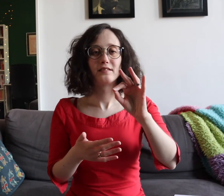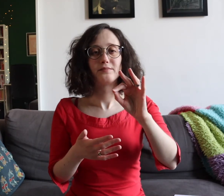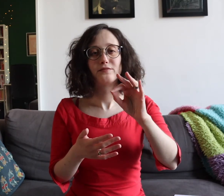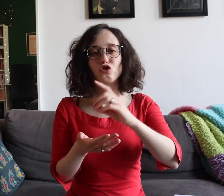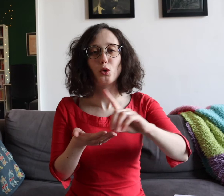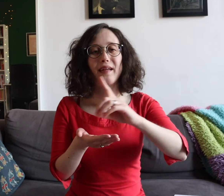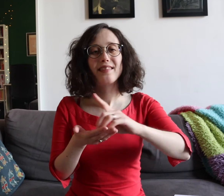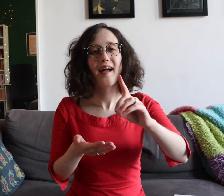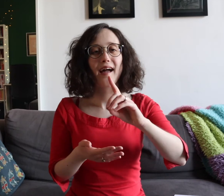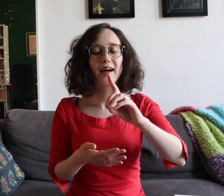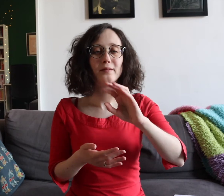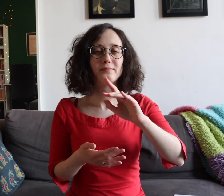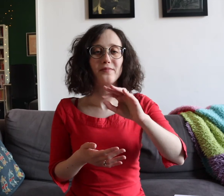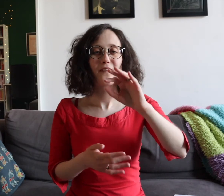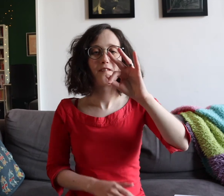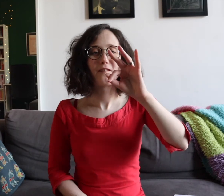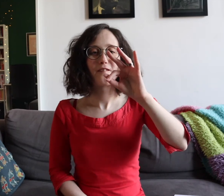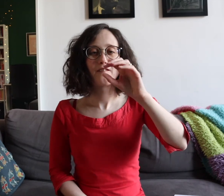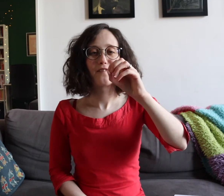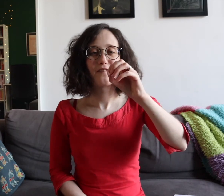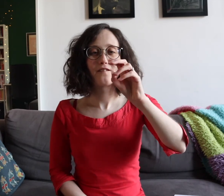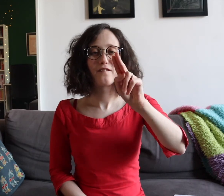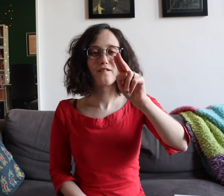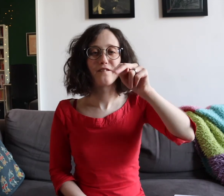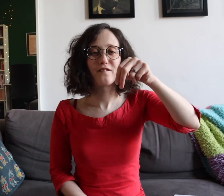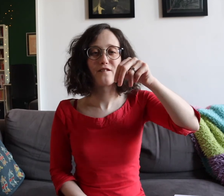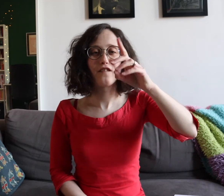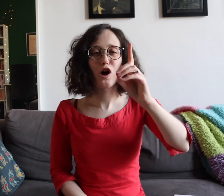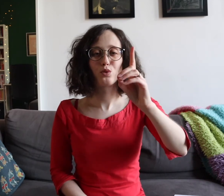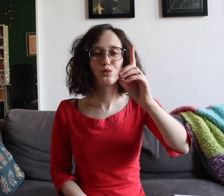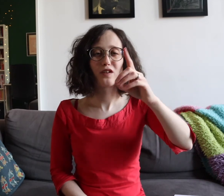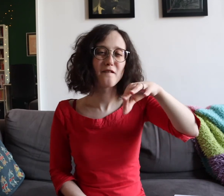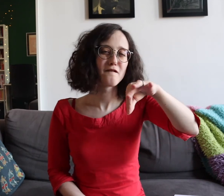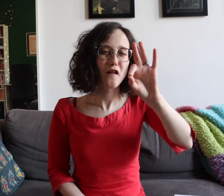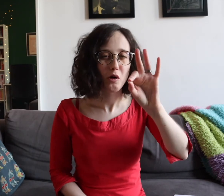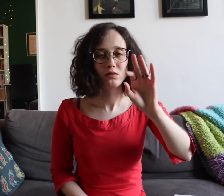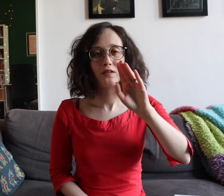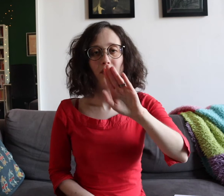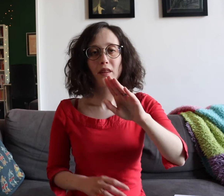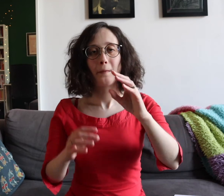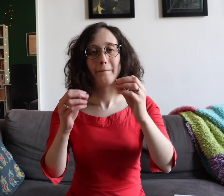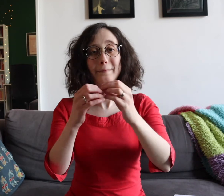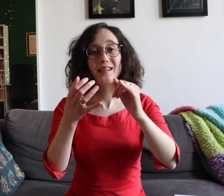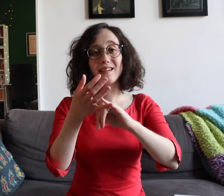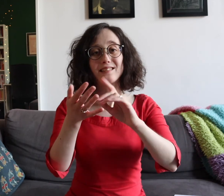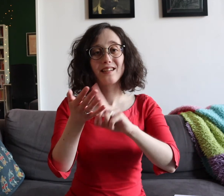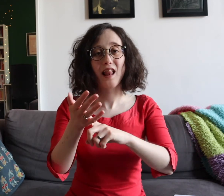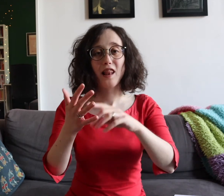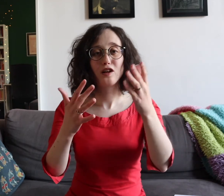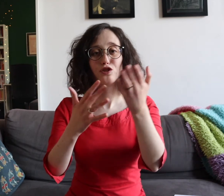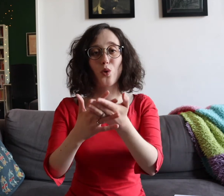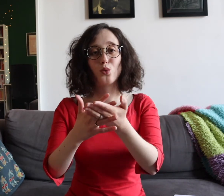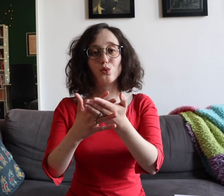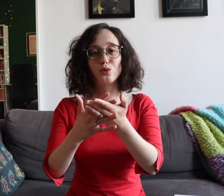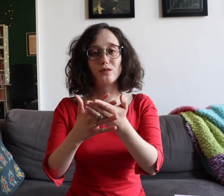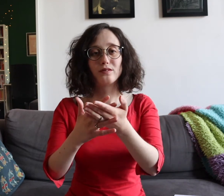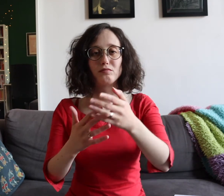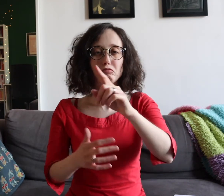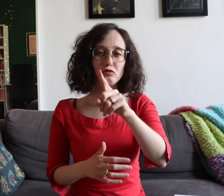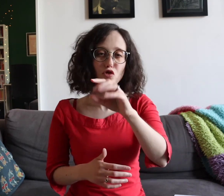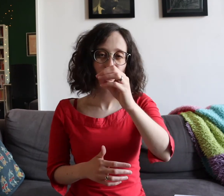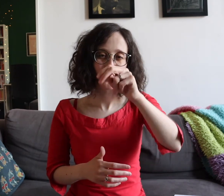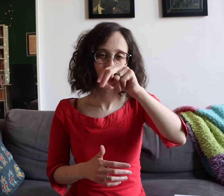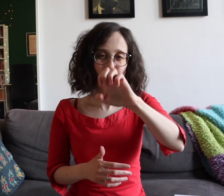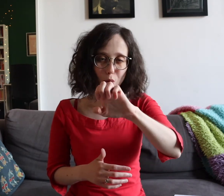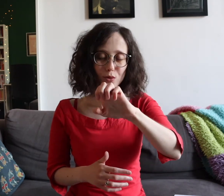BSL zone documentary "Found".